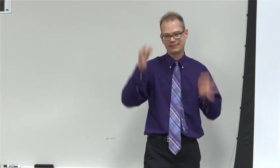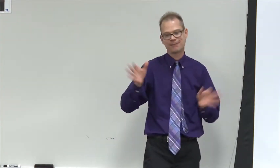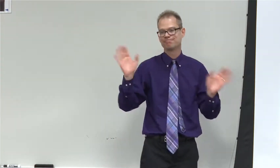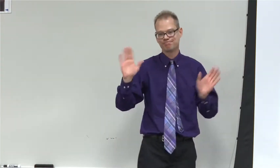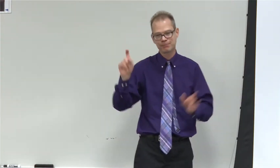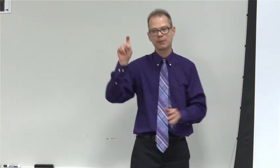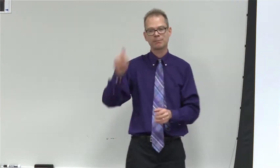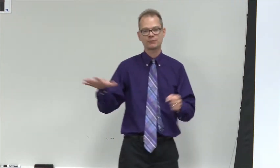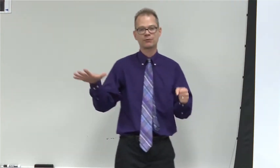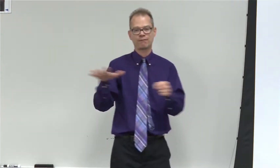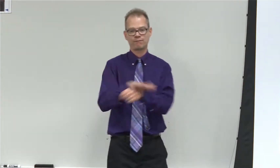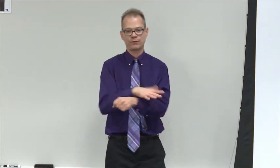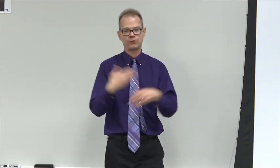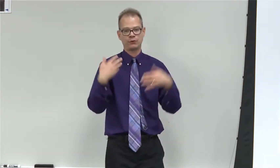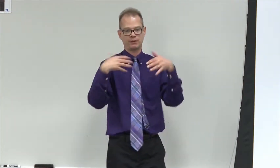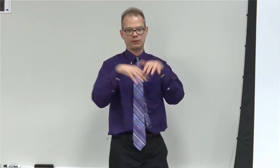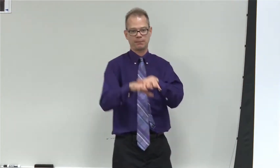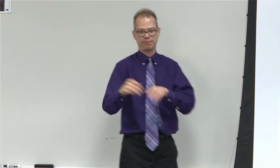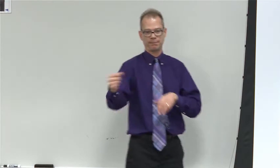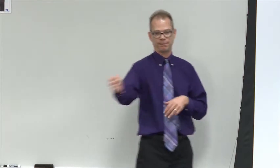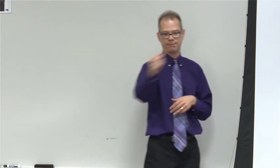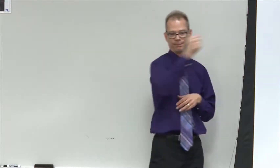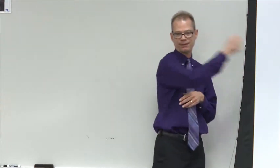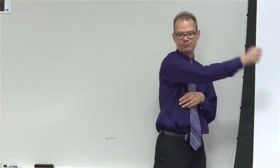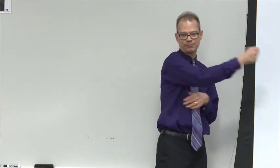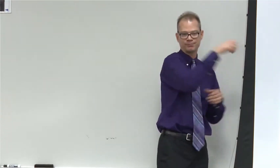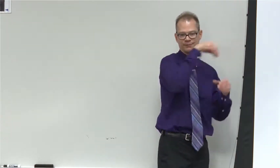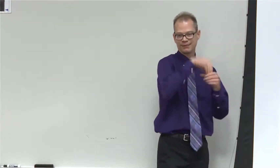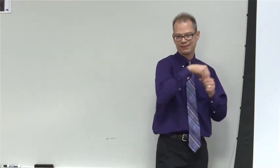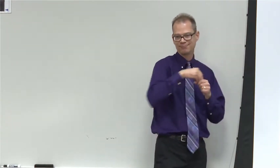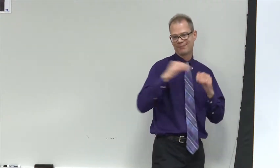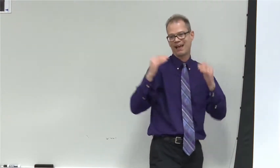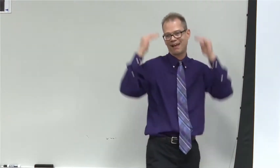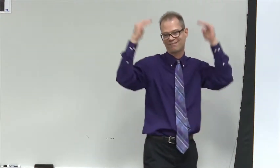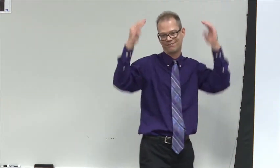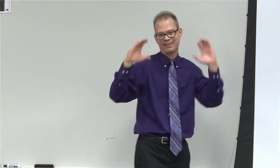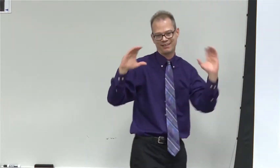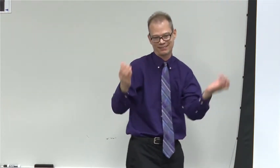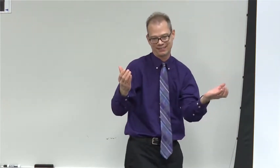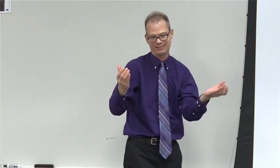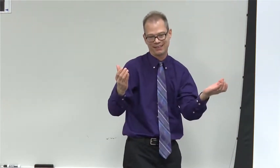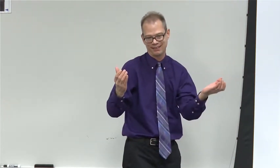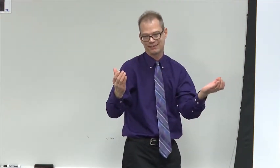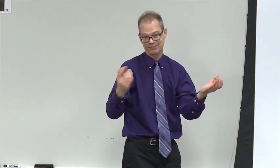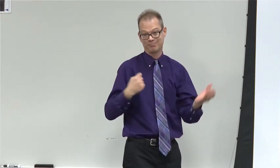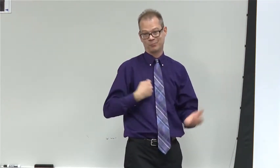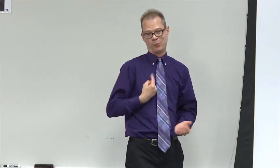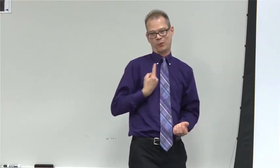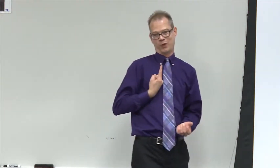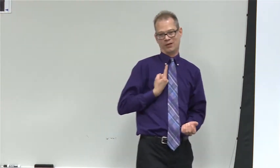so they decided that it would be a better idea to mainstream me into advanced classes.